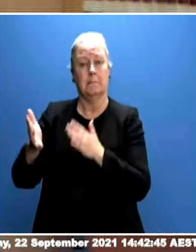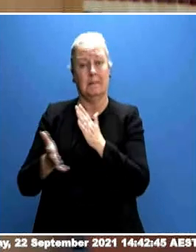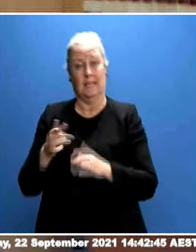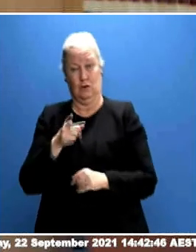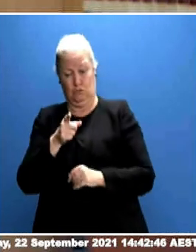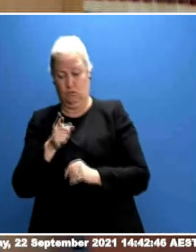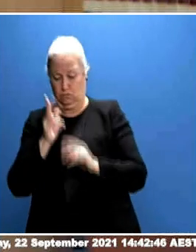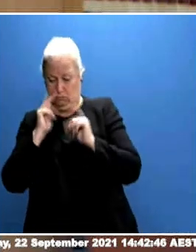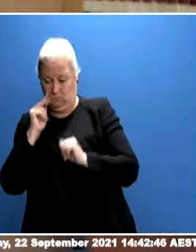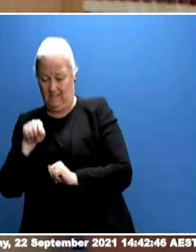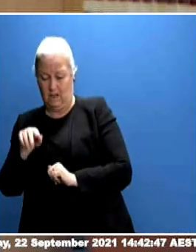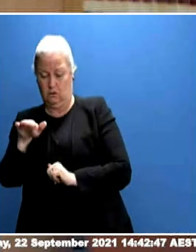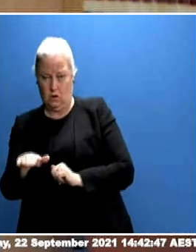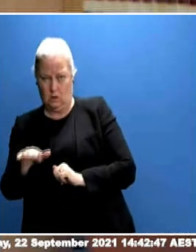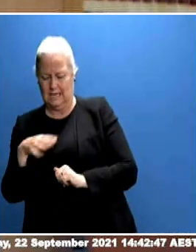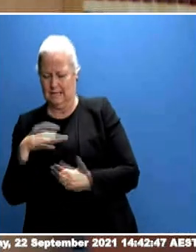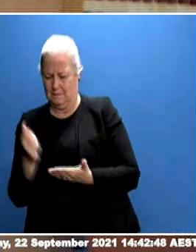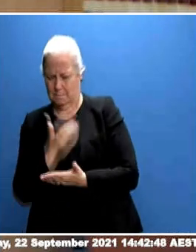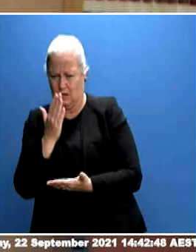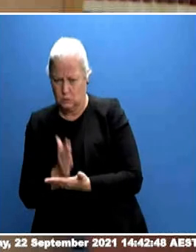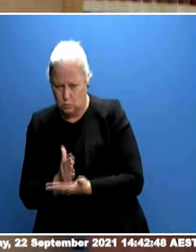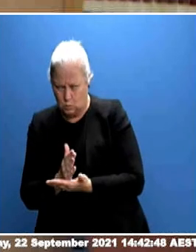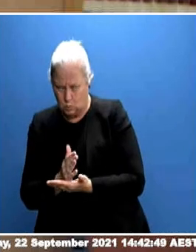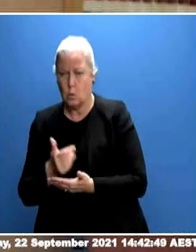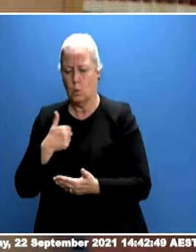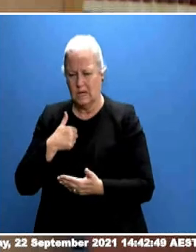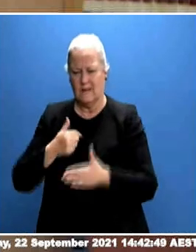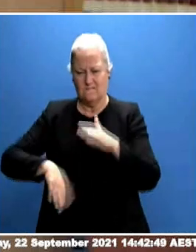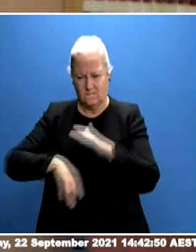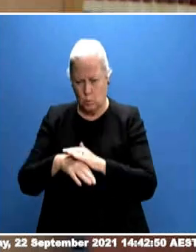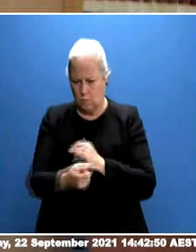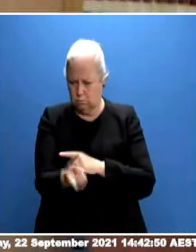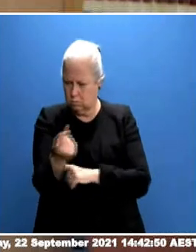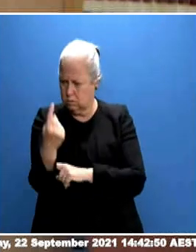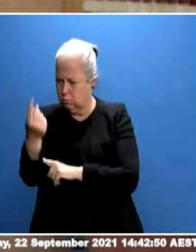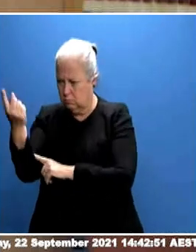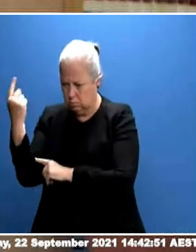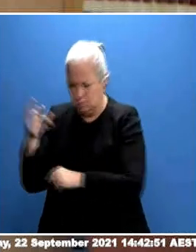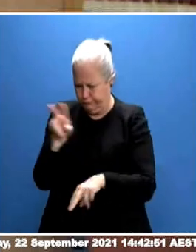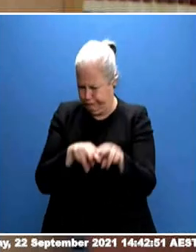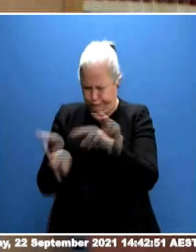we need to ensure that the multidisciplinary assessment is conducted." Do you agree with that?